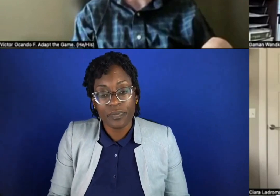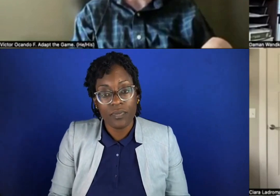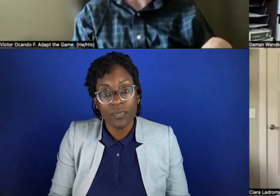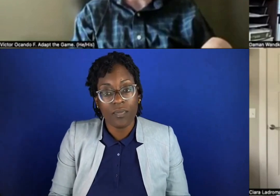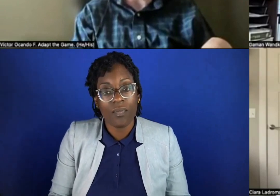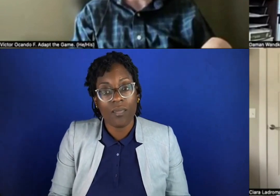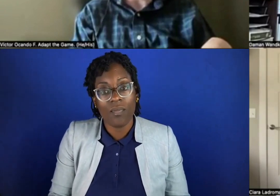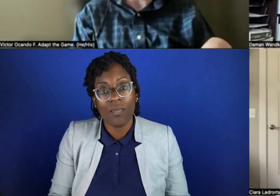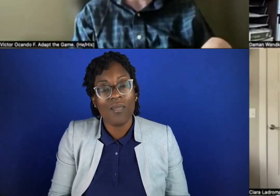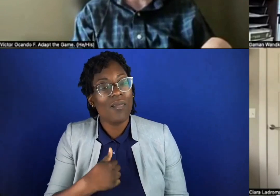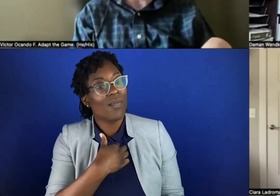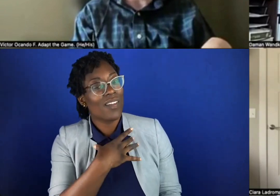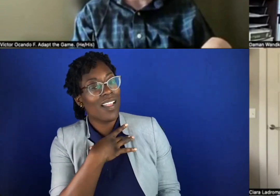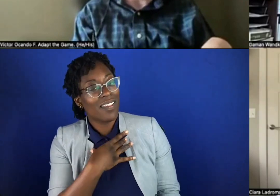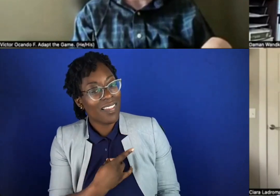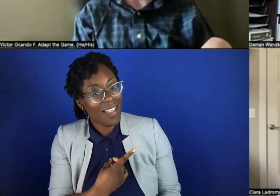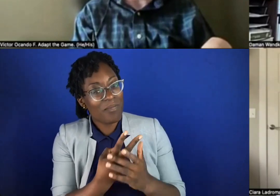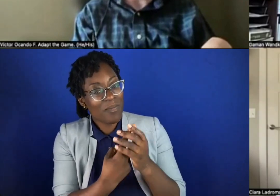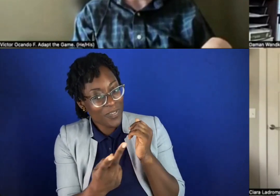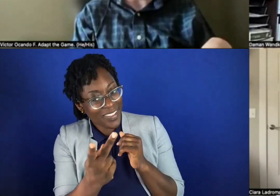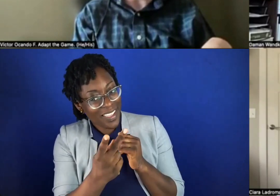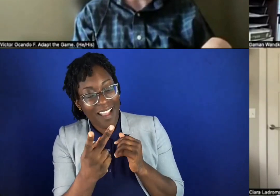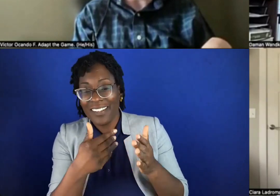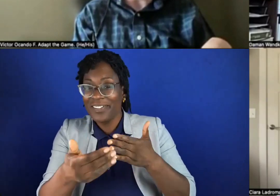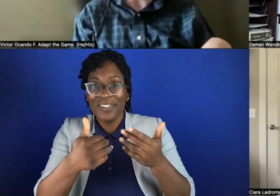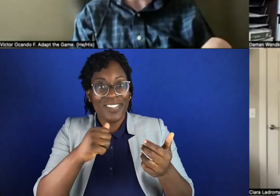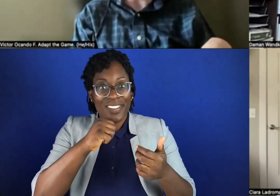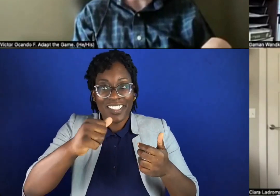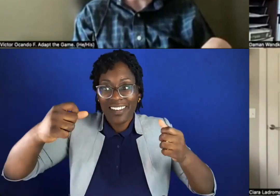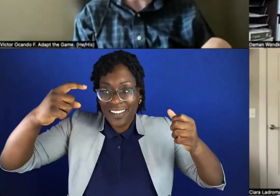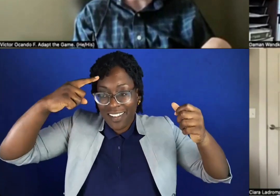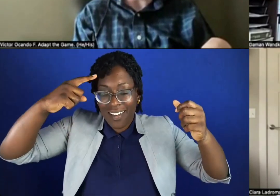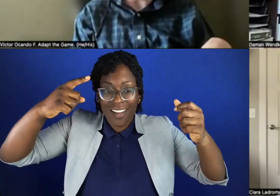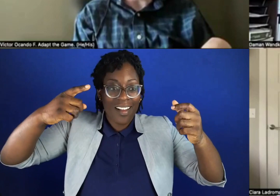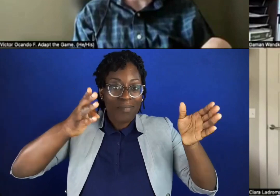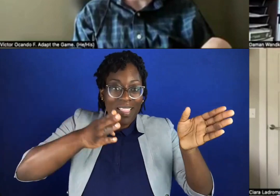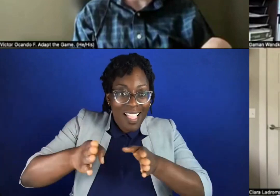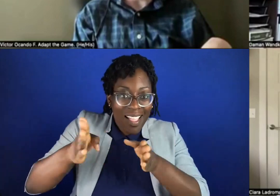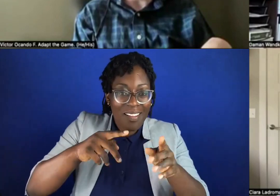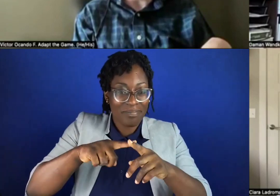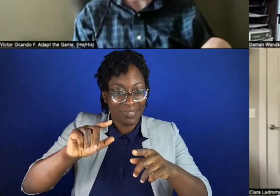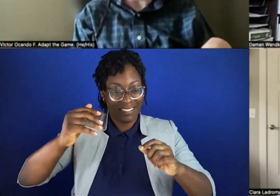I like that you two without even planning it talked about the importance of who, what,